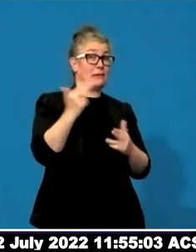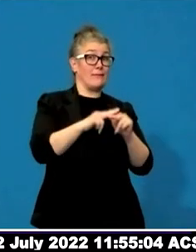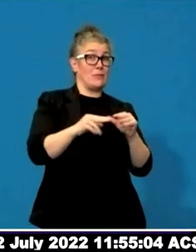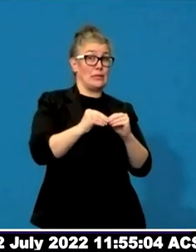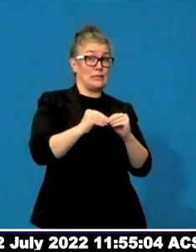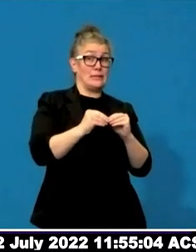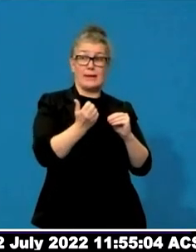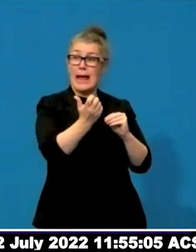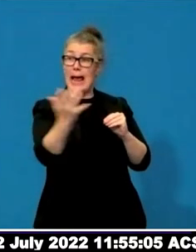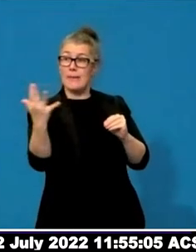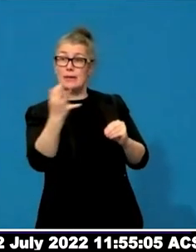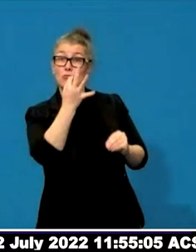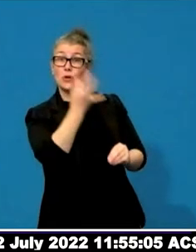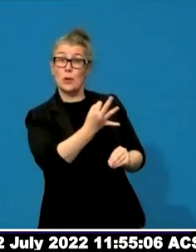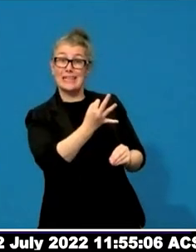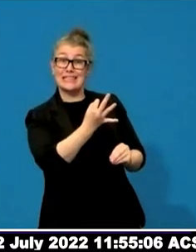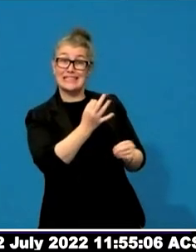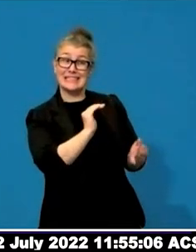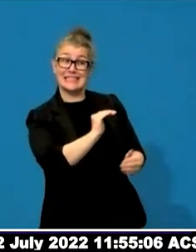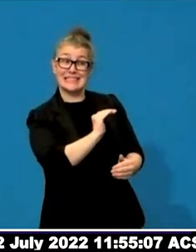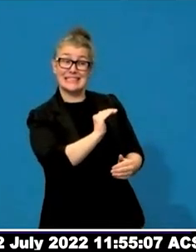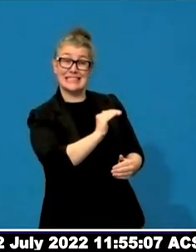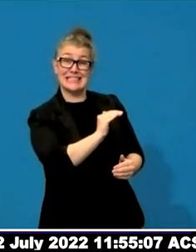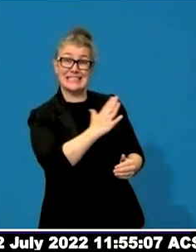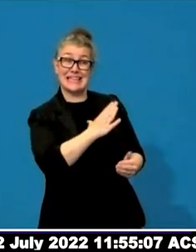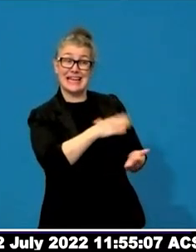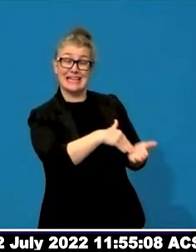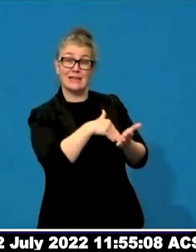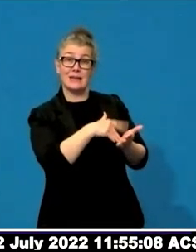that they had received, that they had run out of funding.